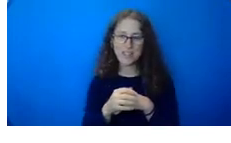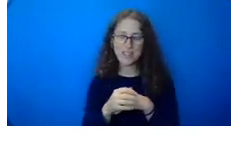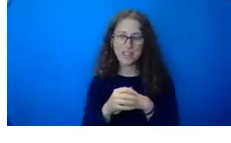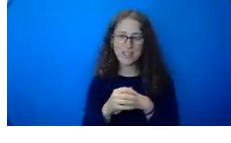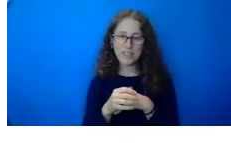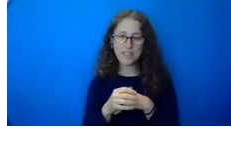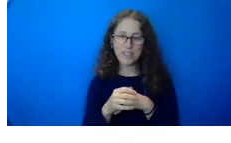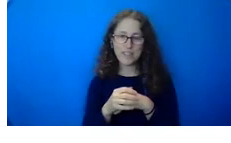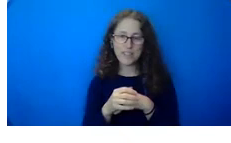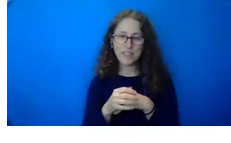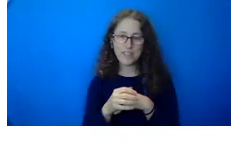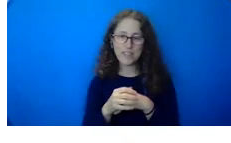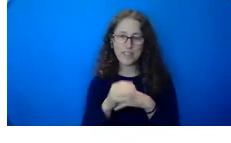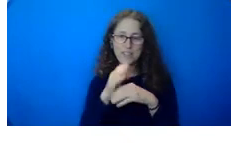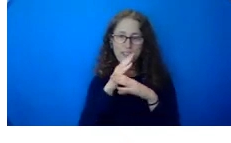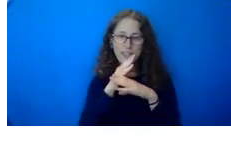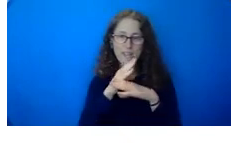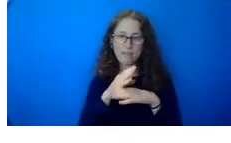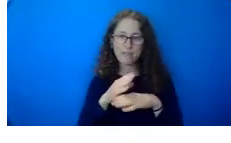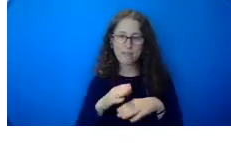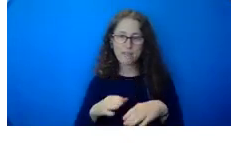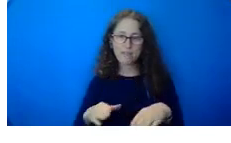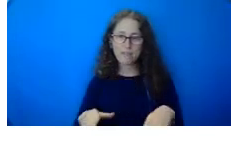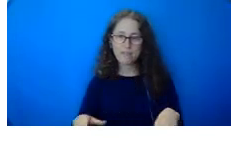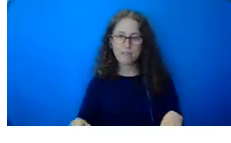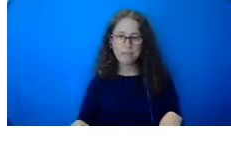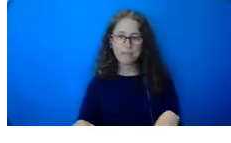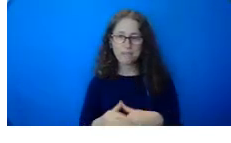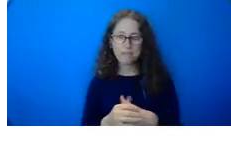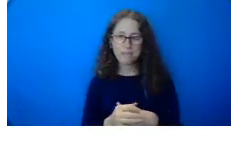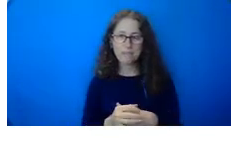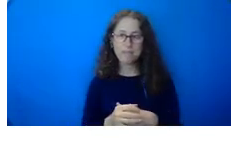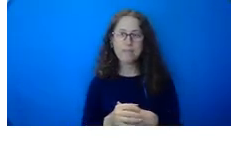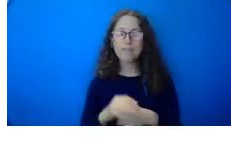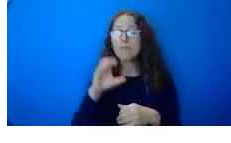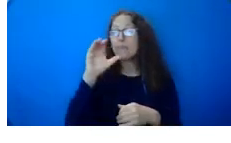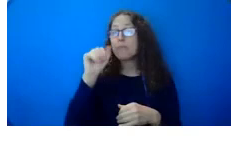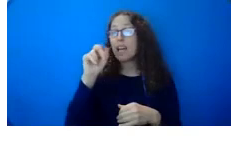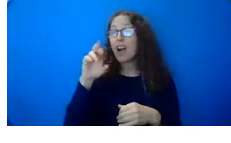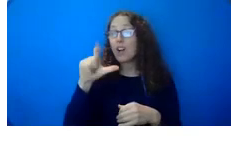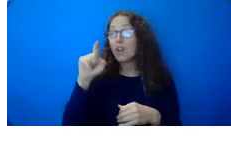» CAROL